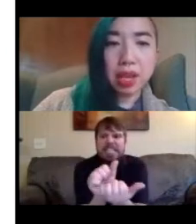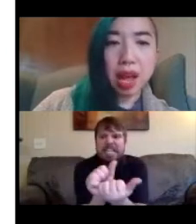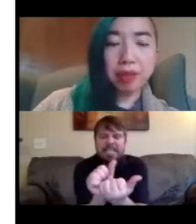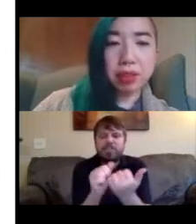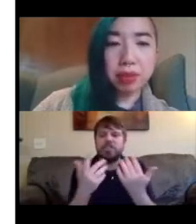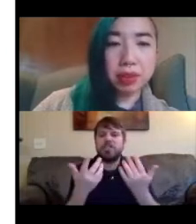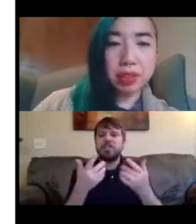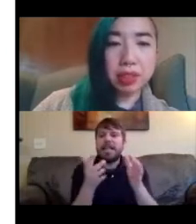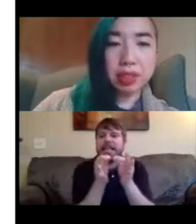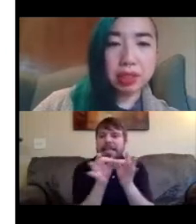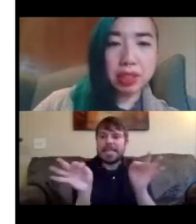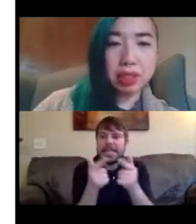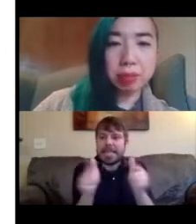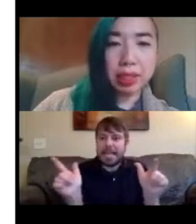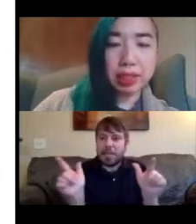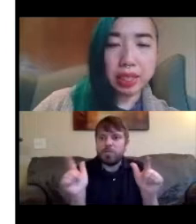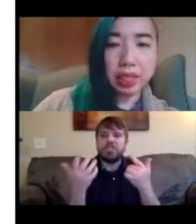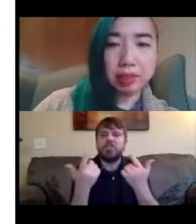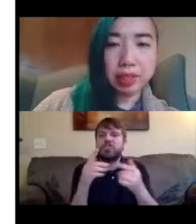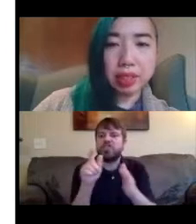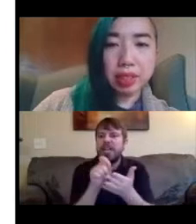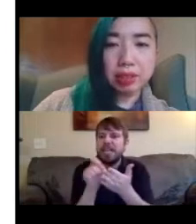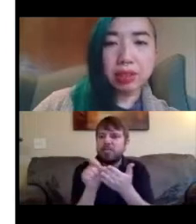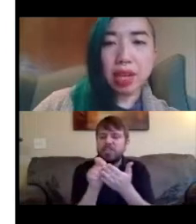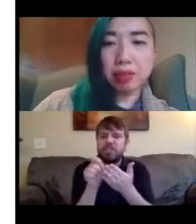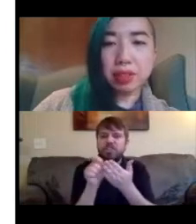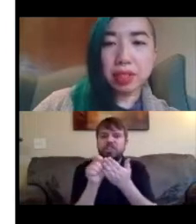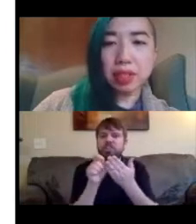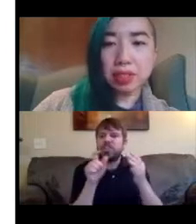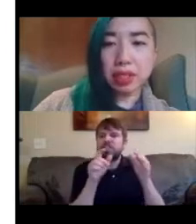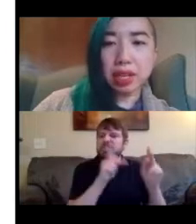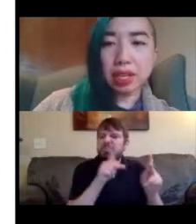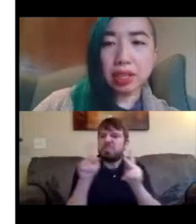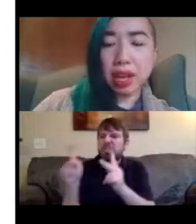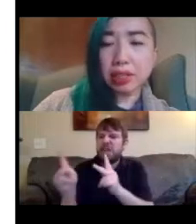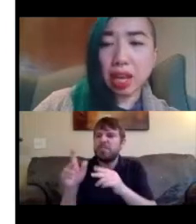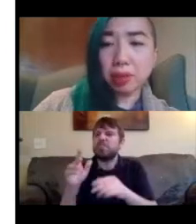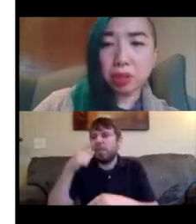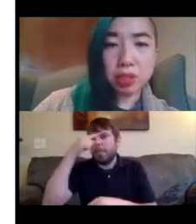after the enforced illiteracy of black slaves, certainly after Deir Yassin and the establishment,